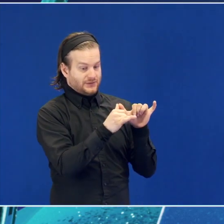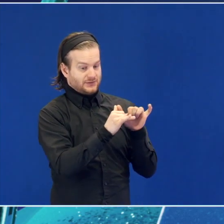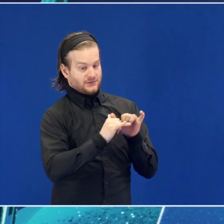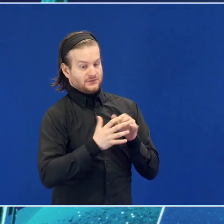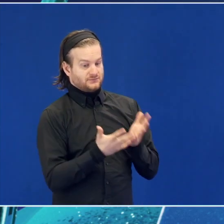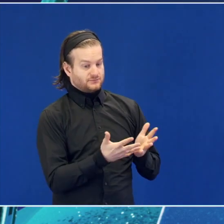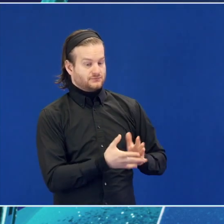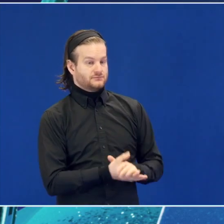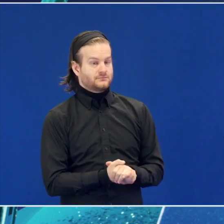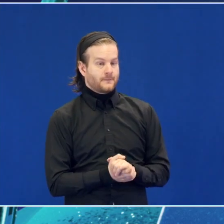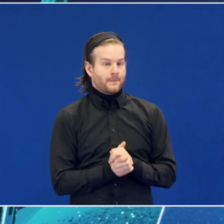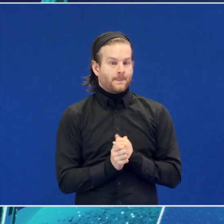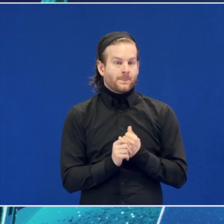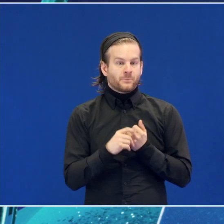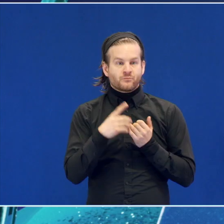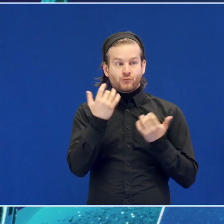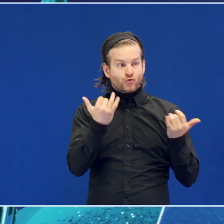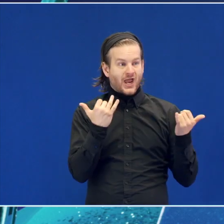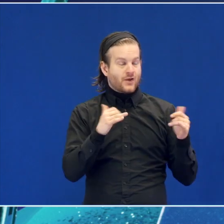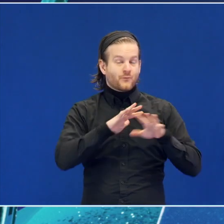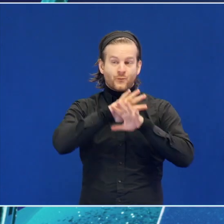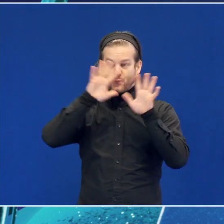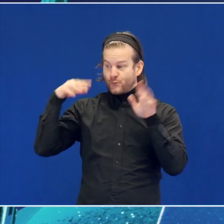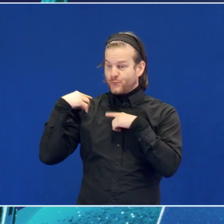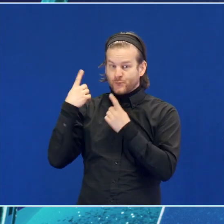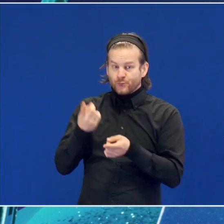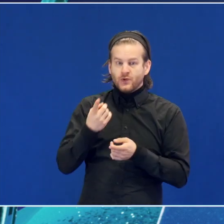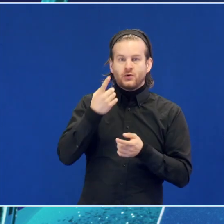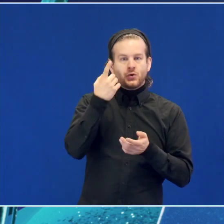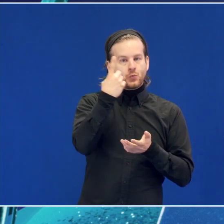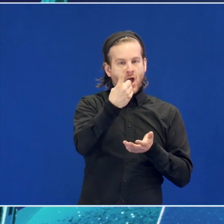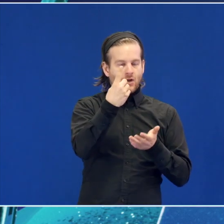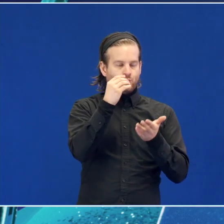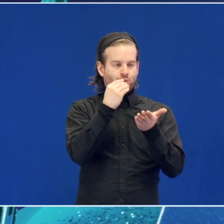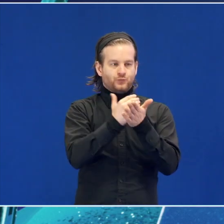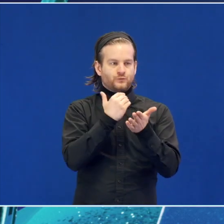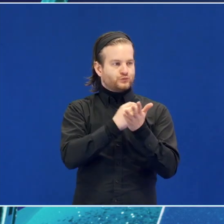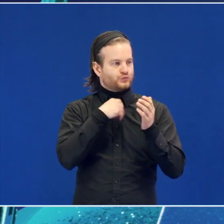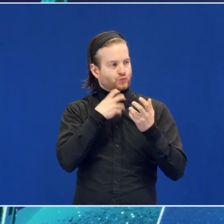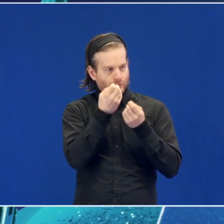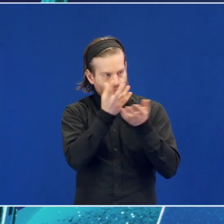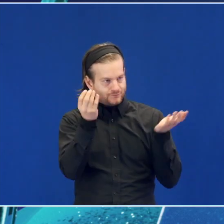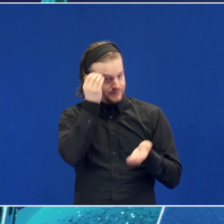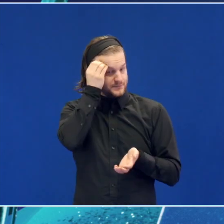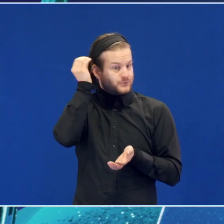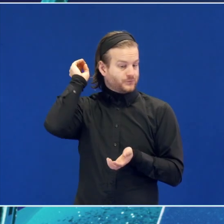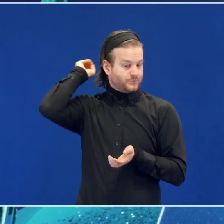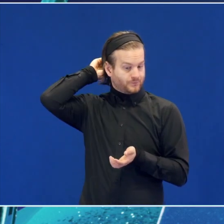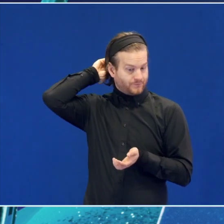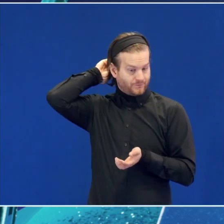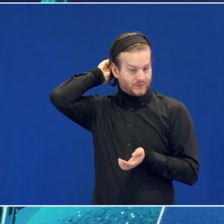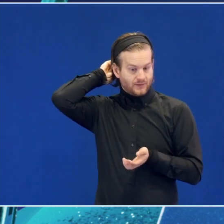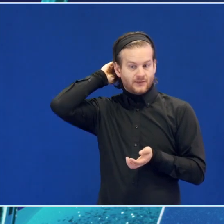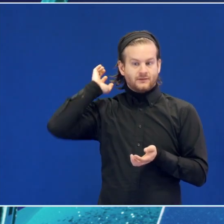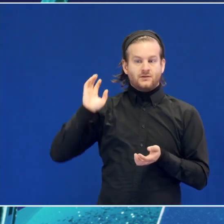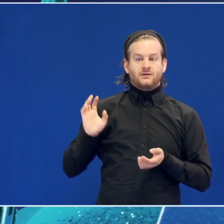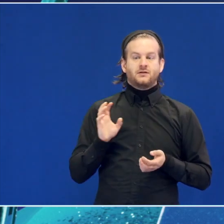from -- that I'd like you to take away from what I'm saying up here today, it's look for that and do that, because that's the opportunity. Yeah.